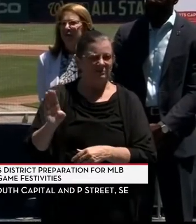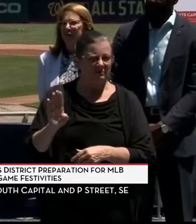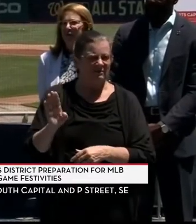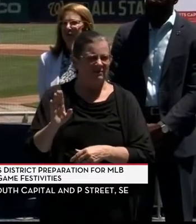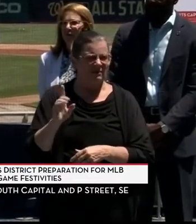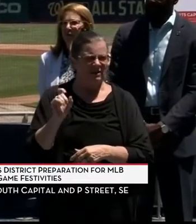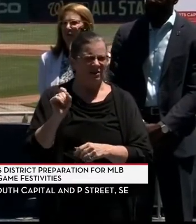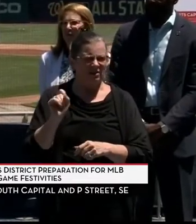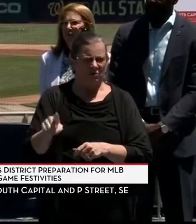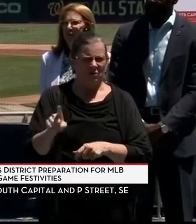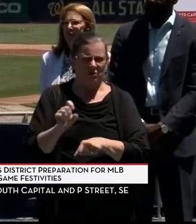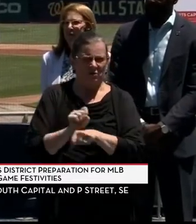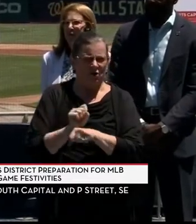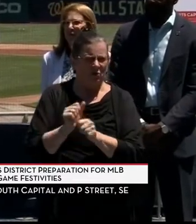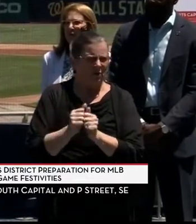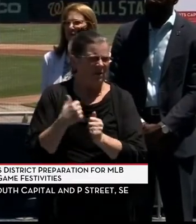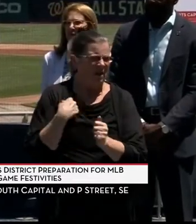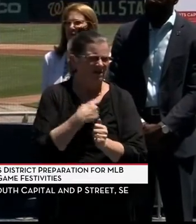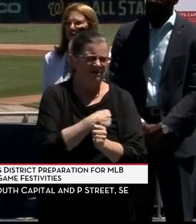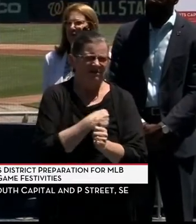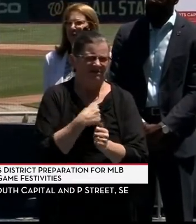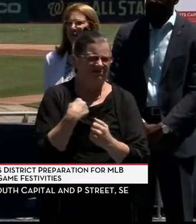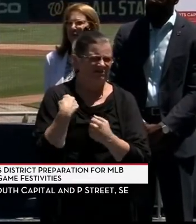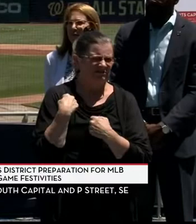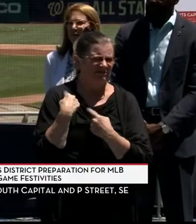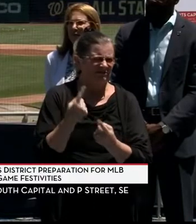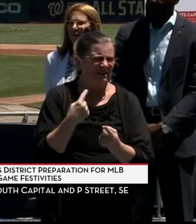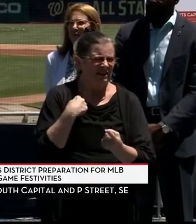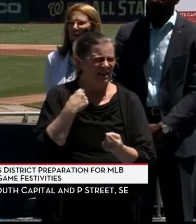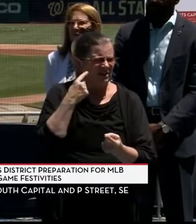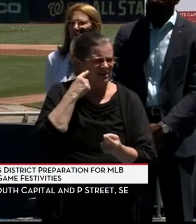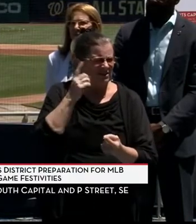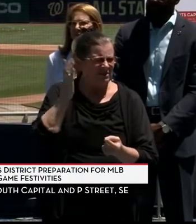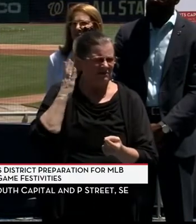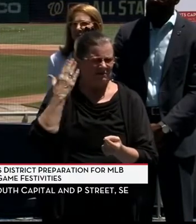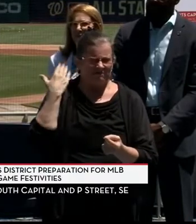I THINK WE WERE SELECTED FOR THE GAME BACK IN 2014, AND SINCE